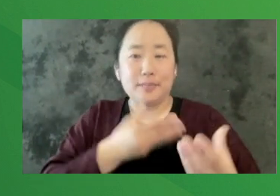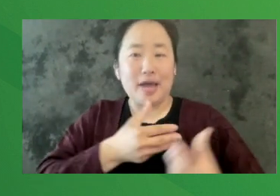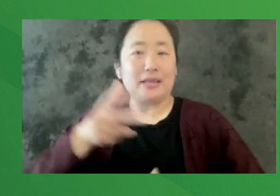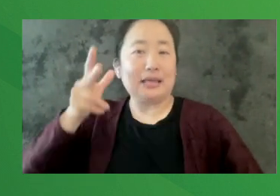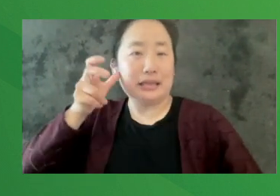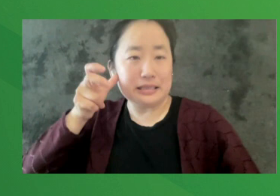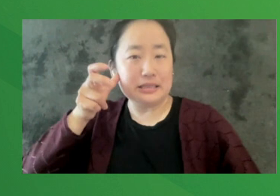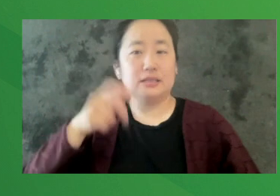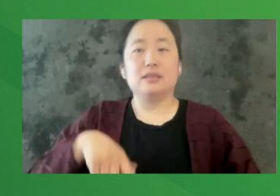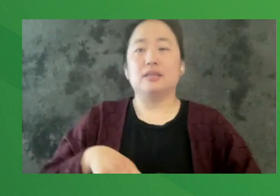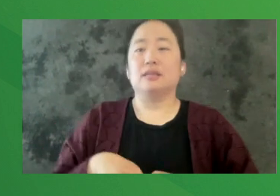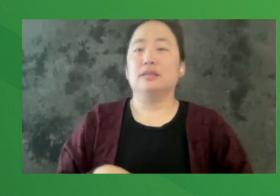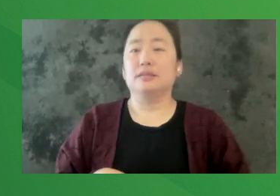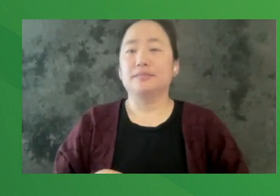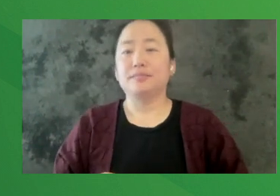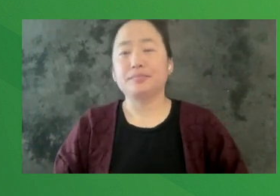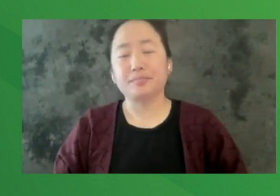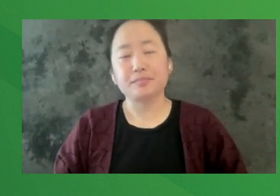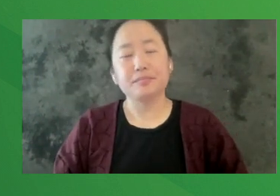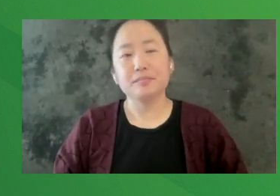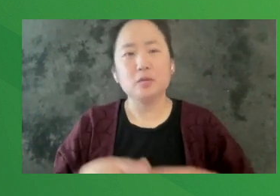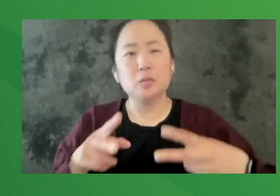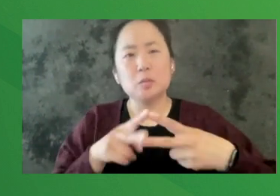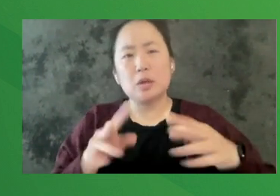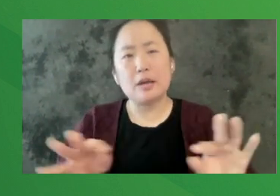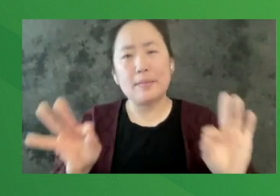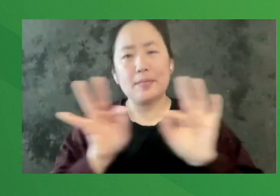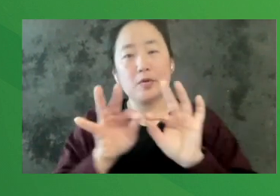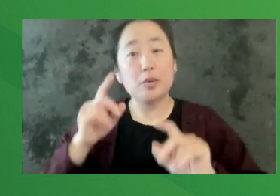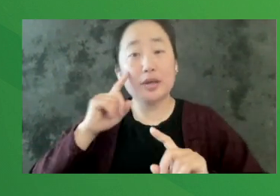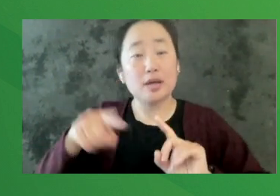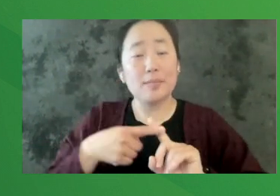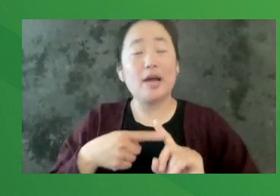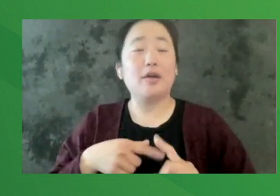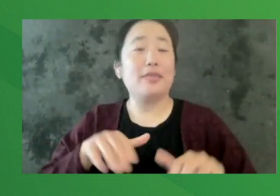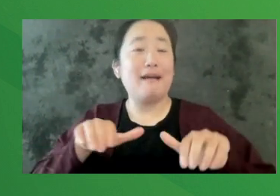And so when we think about active, empathic listening, there are a number of parts to it.